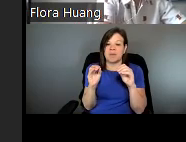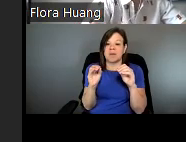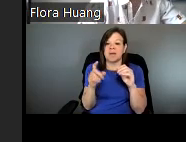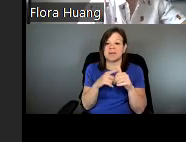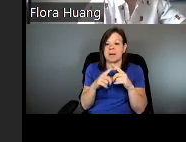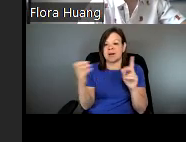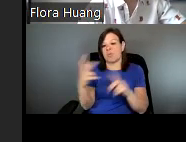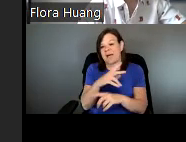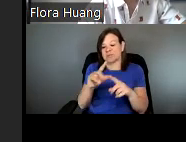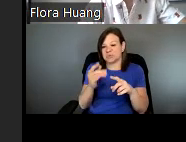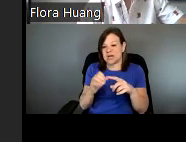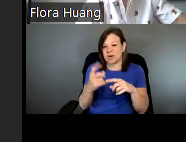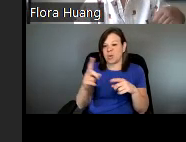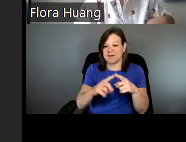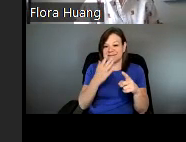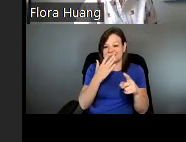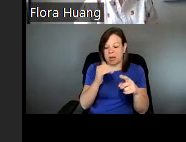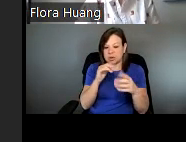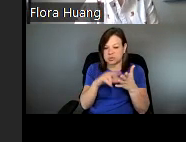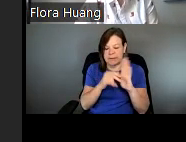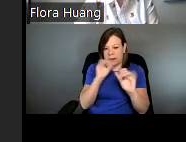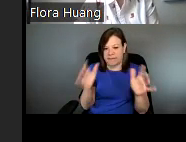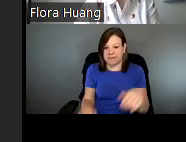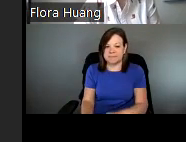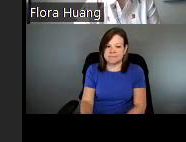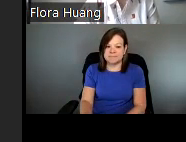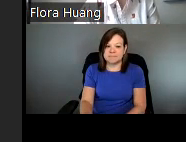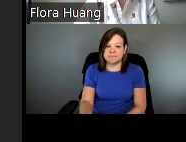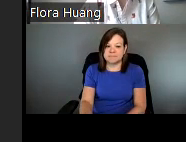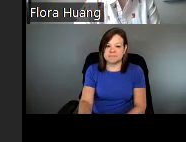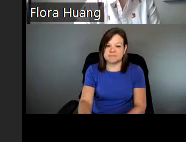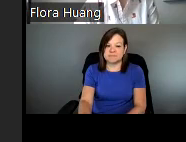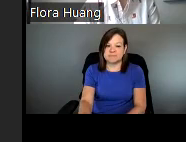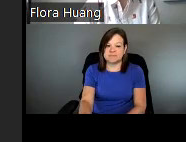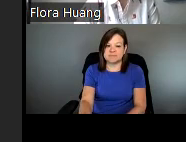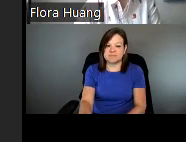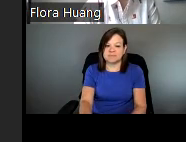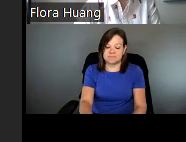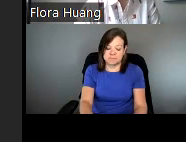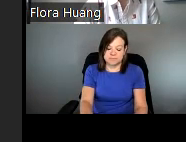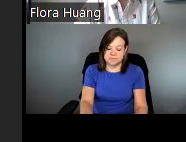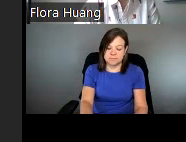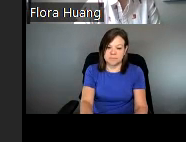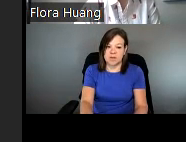'cause the colors are probably not helpful. But if you click title one, you can kind of see that PowerPoint continued,